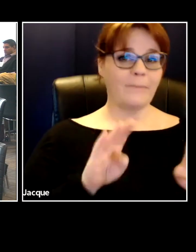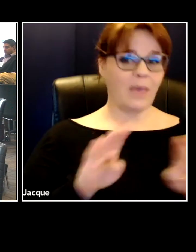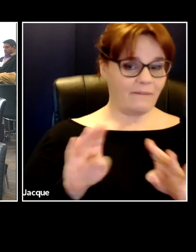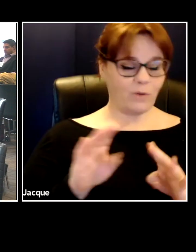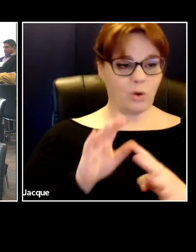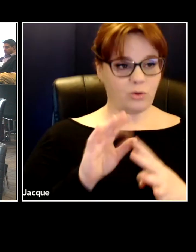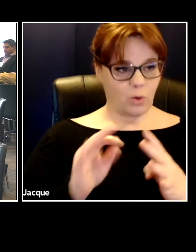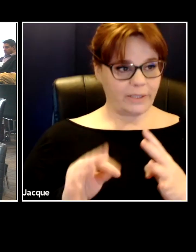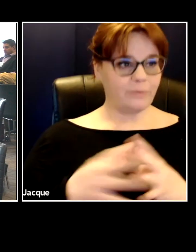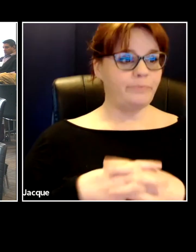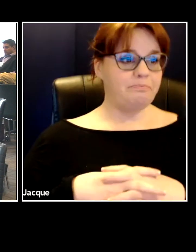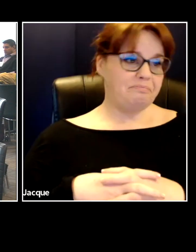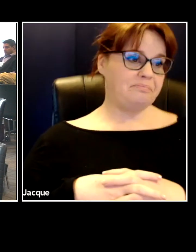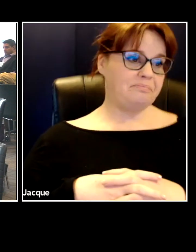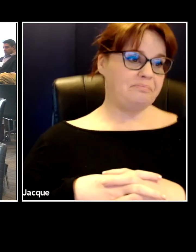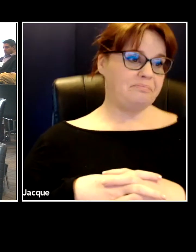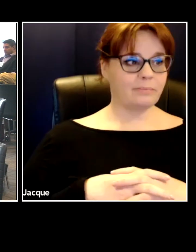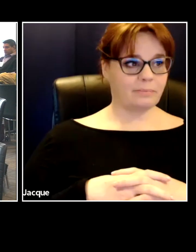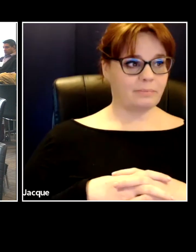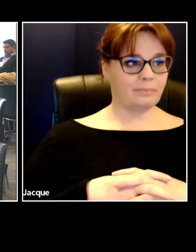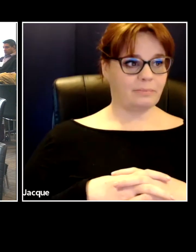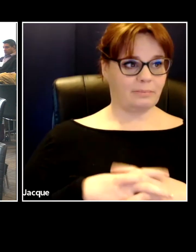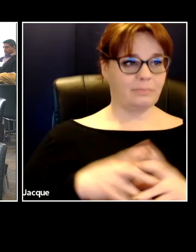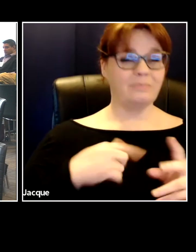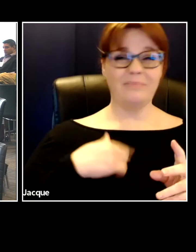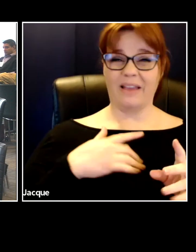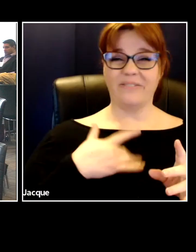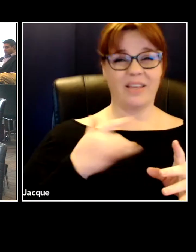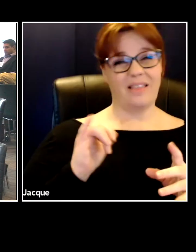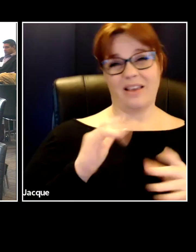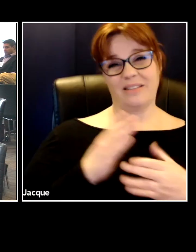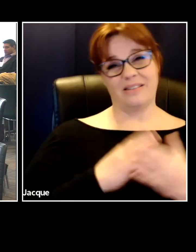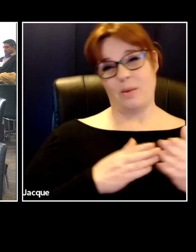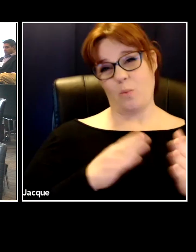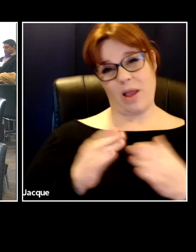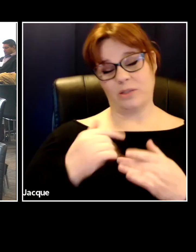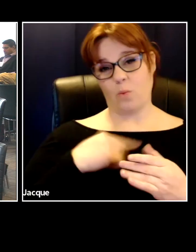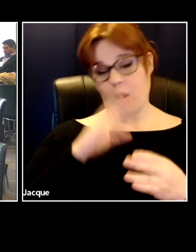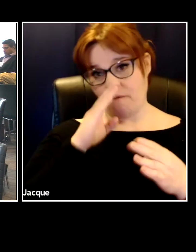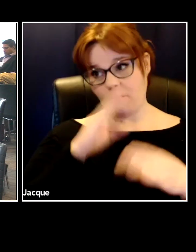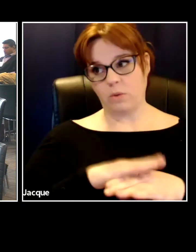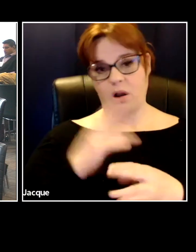um yeah, I I feel like in some ways we're all focusing on the like rational reasons to make the